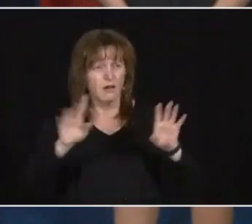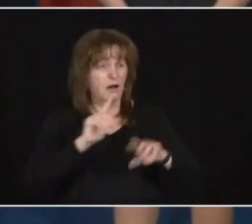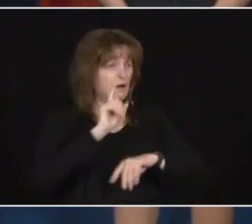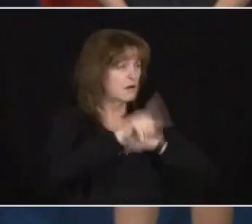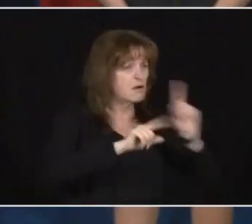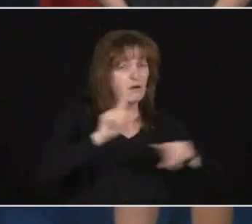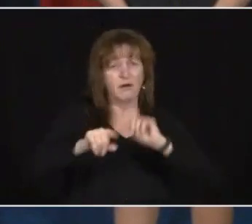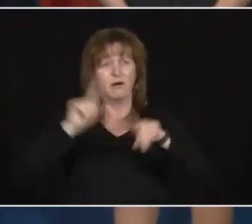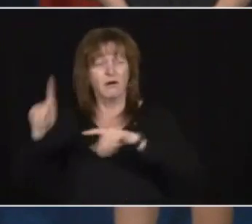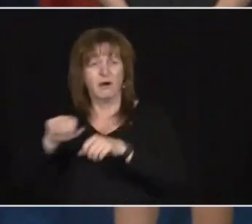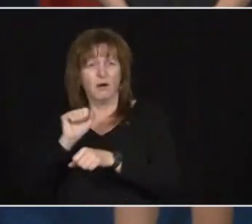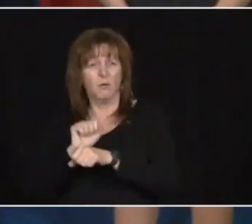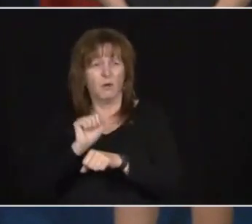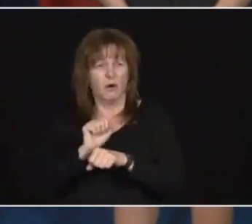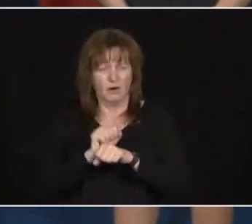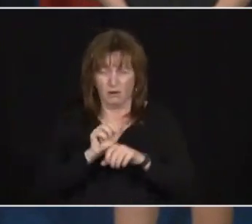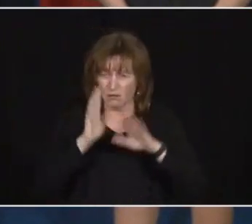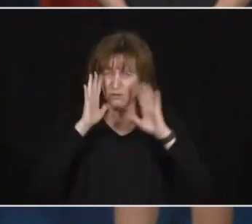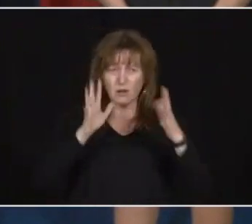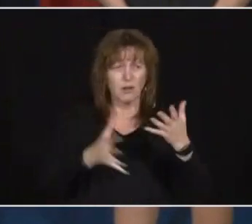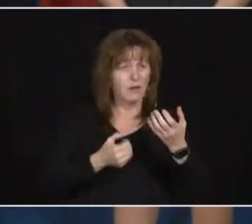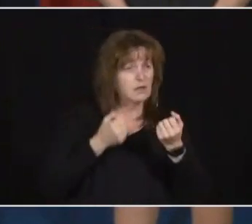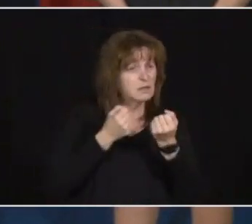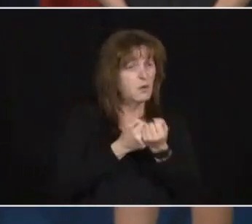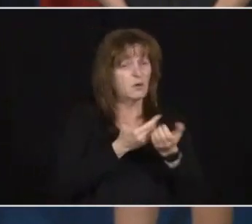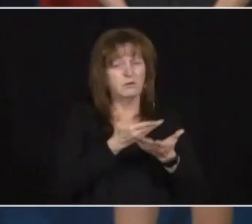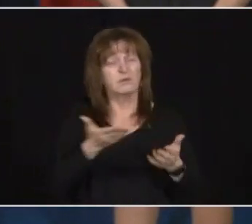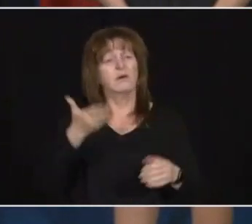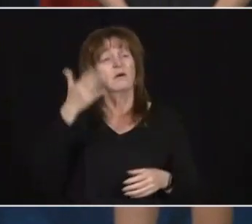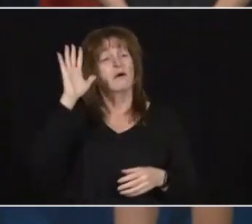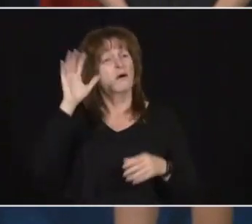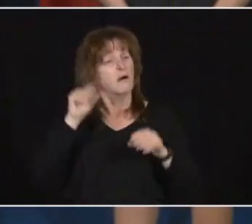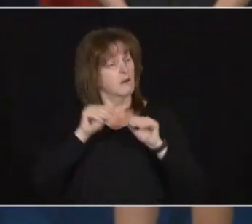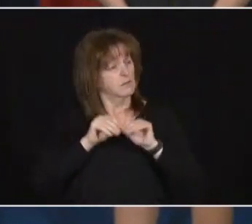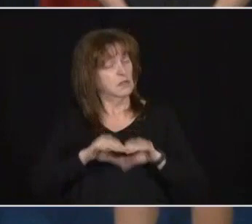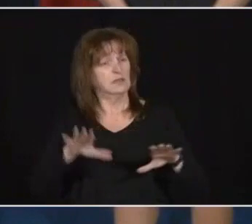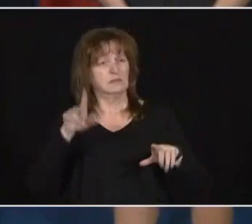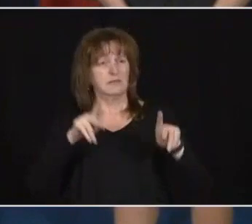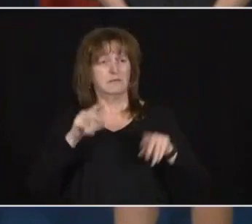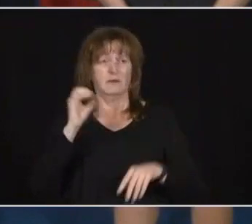God bless the people of Ontario. I'll pass it over to Minister Lecce.